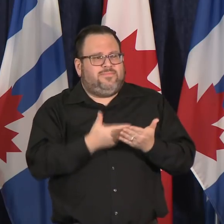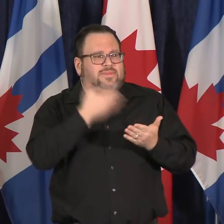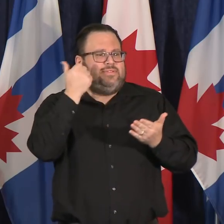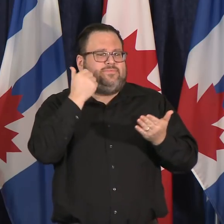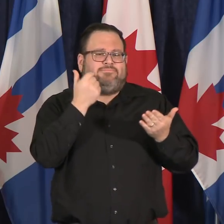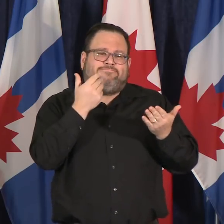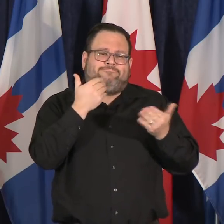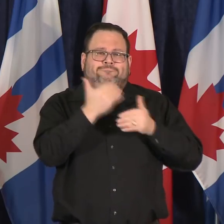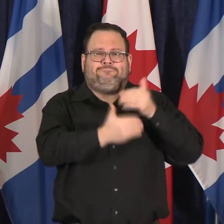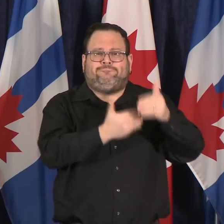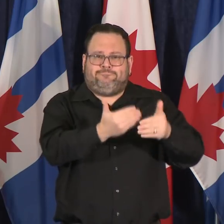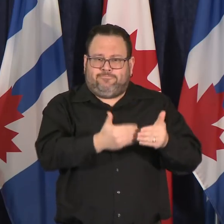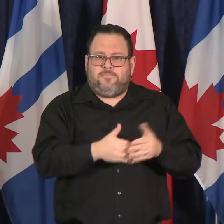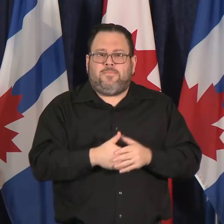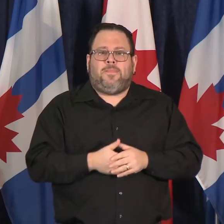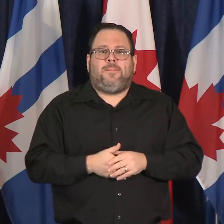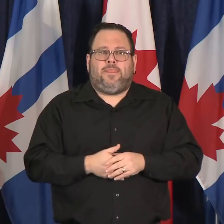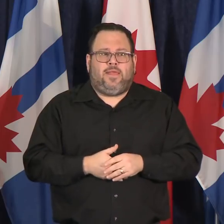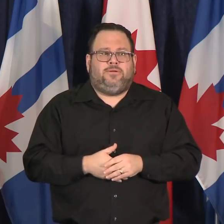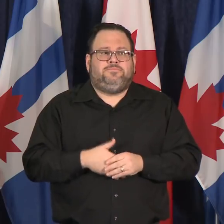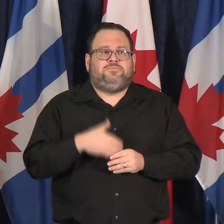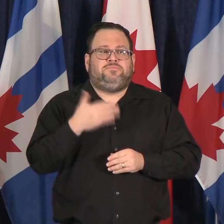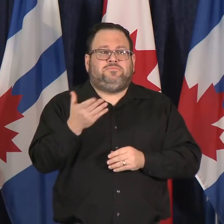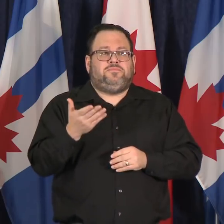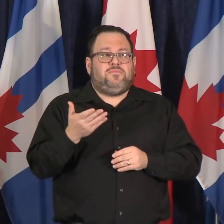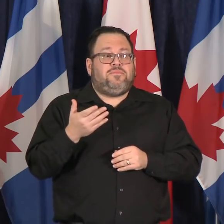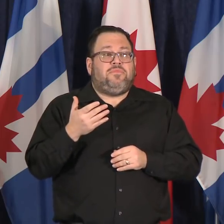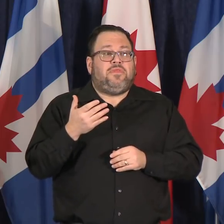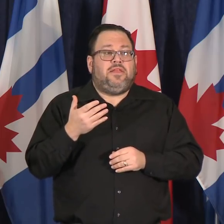from the province aren't always consistent with what we're hearing from